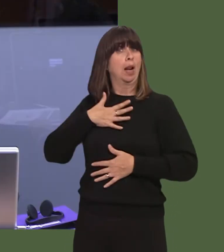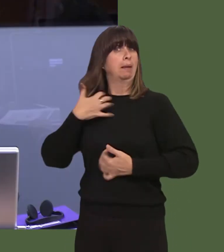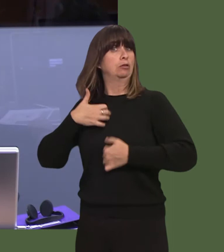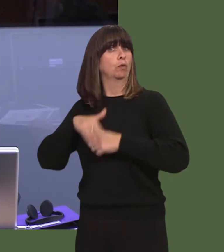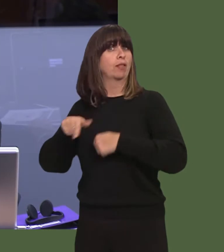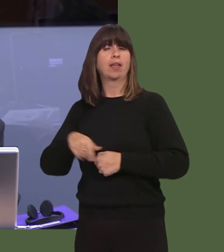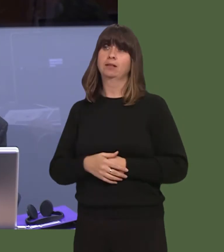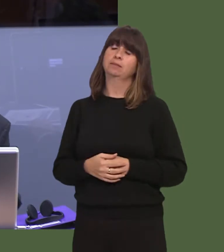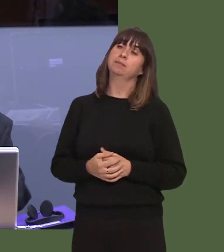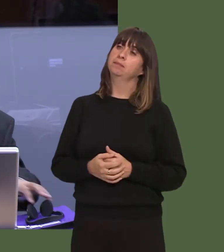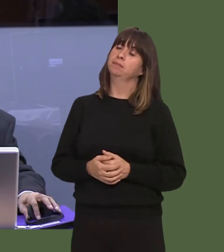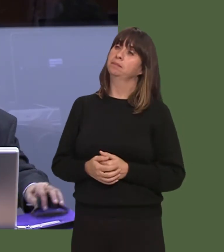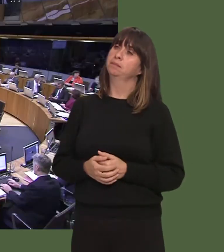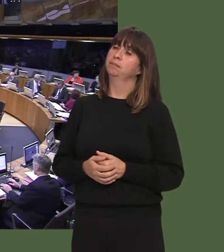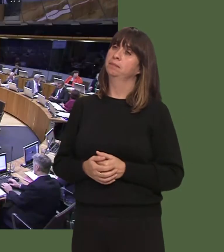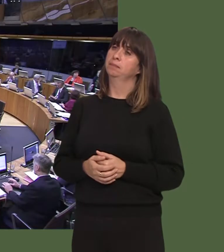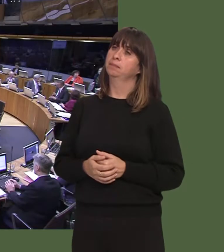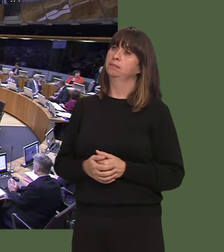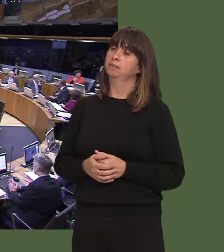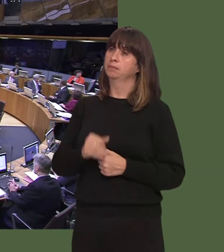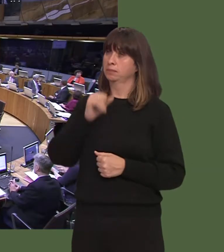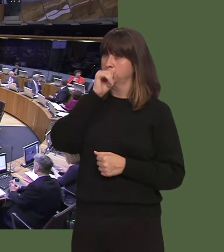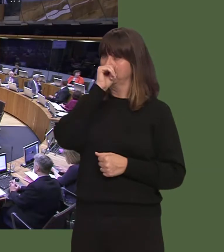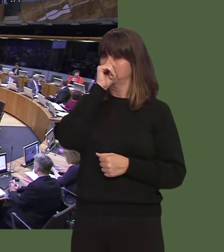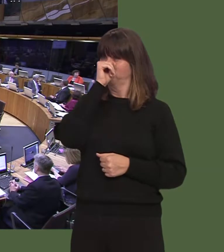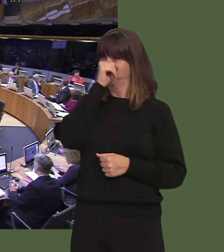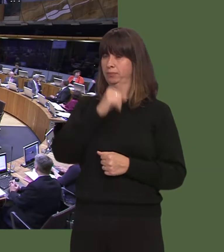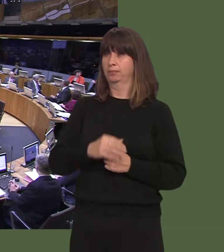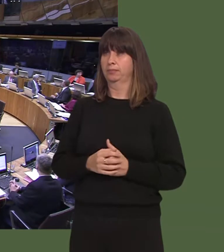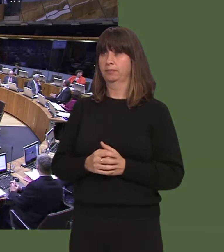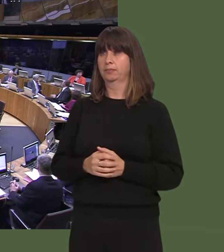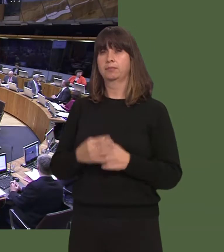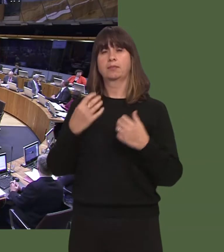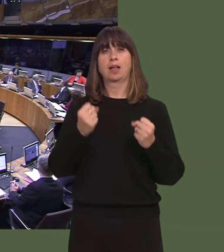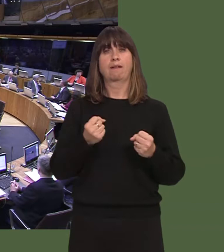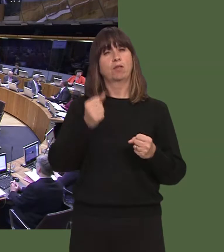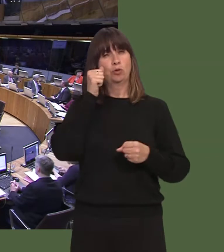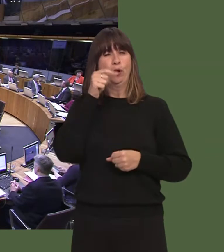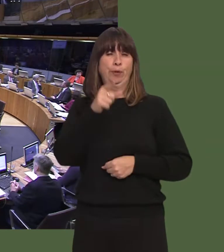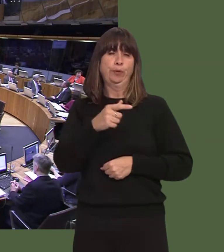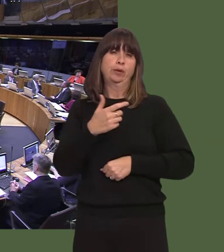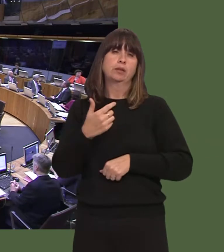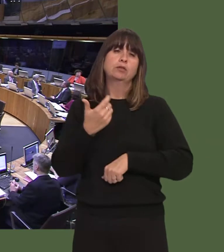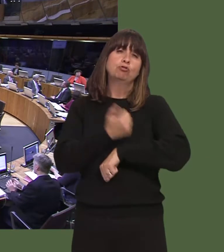Bethan Sayed AM: Clearly, there's a link between drug abuse and mental health problems, and,